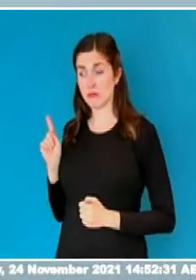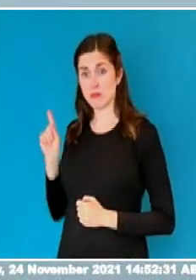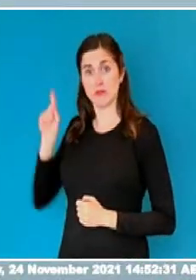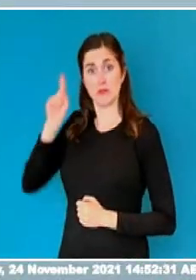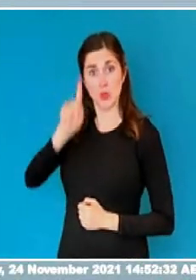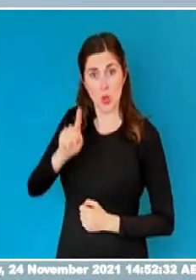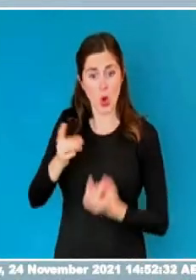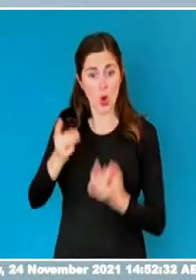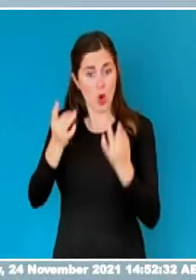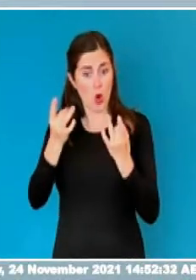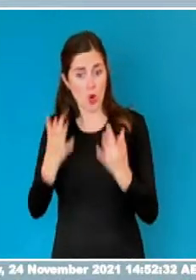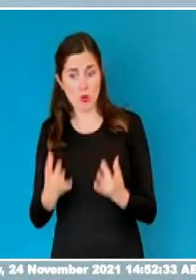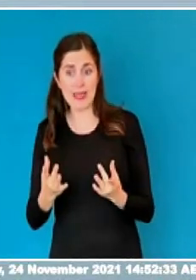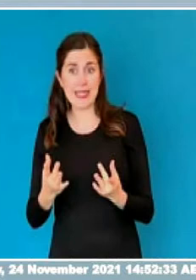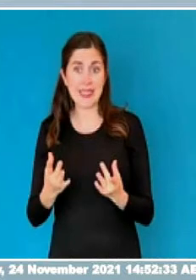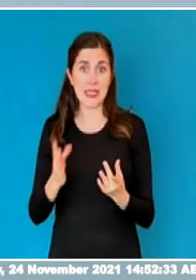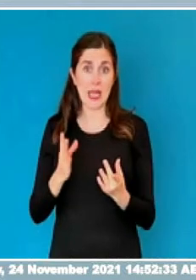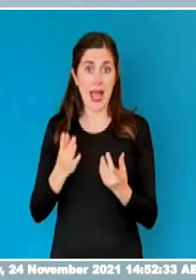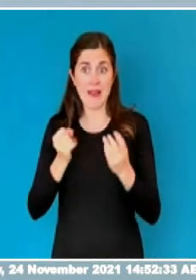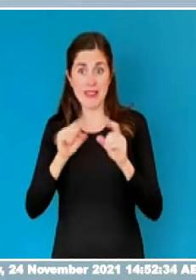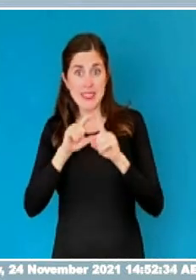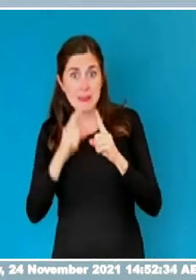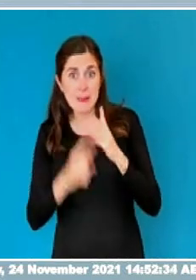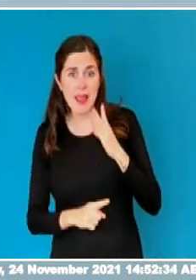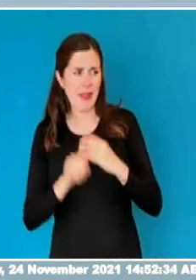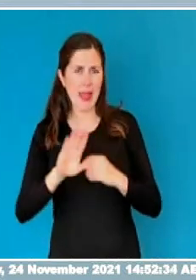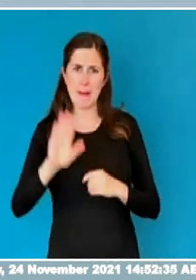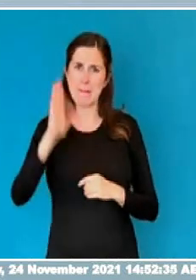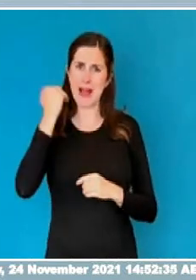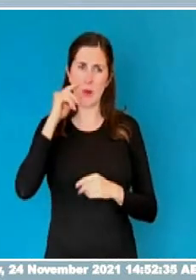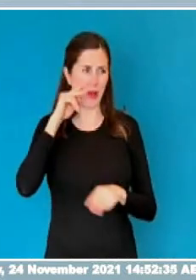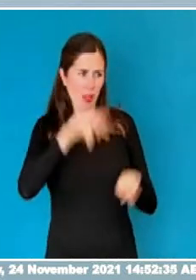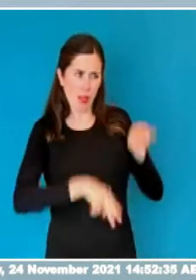a medical, and in my jurisdiction, certainly the Department is an agency, so there is an